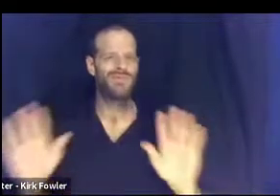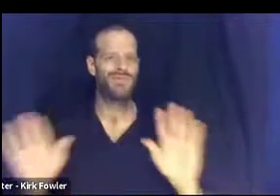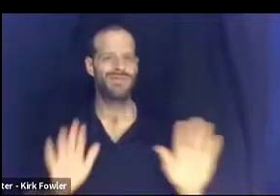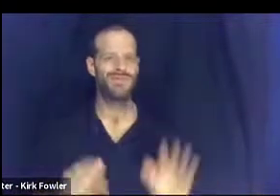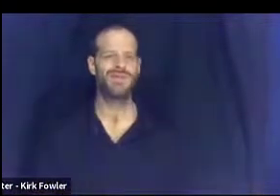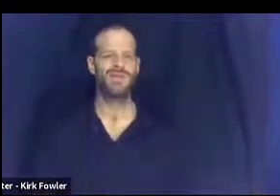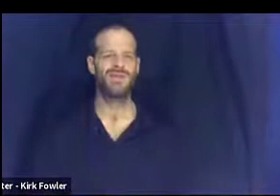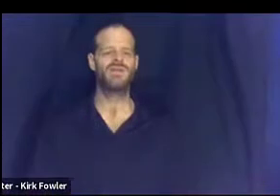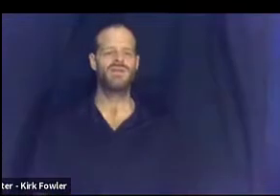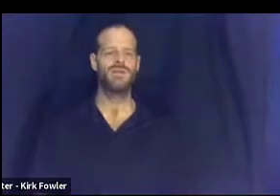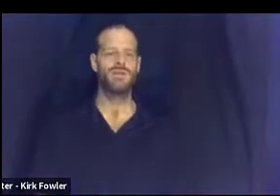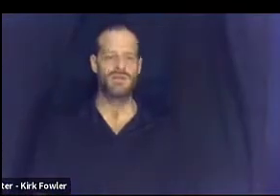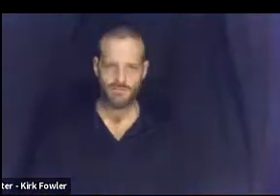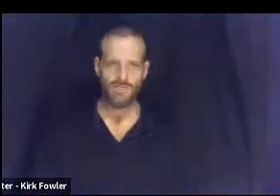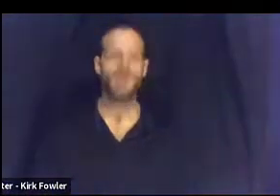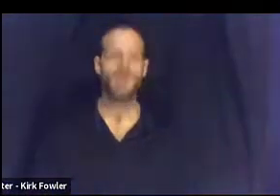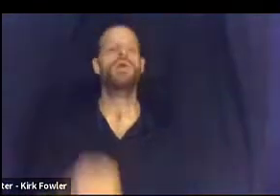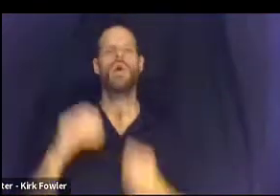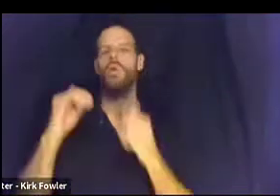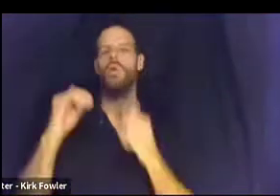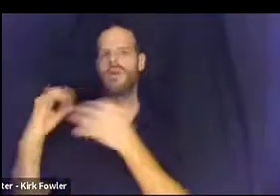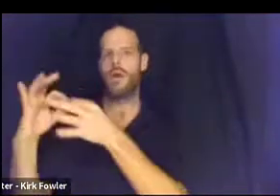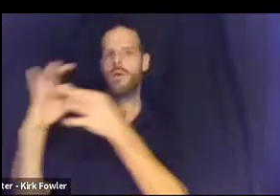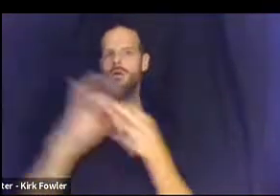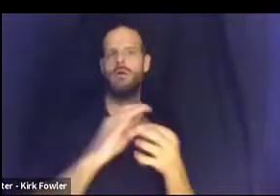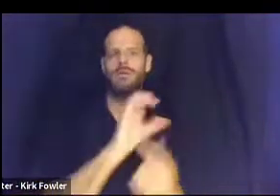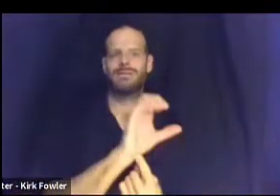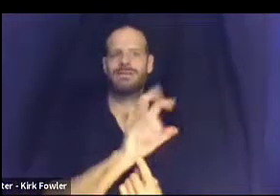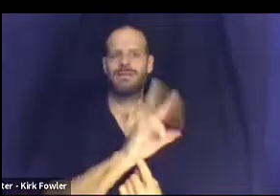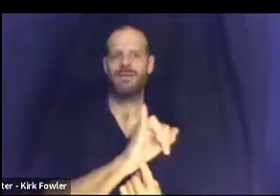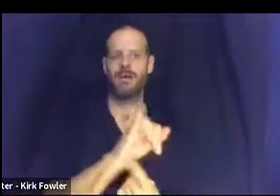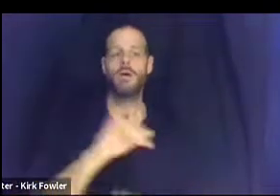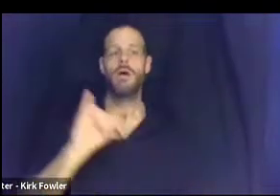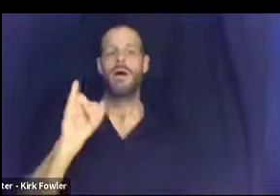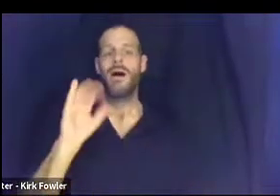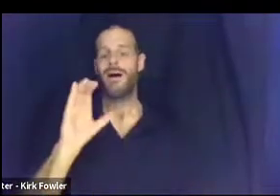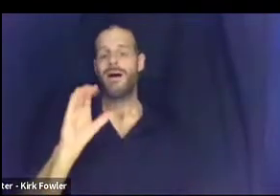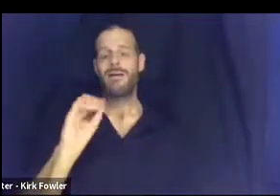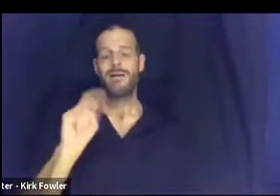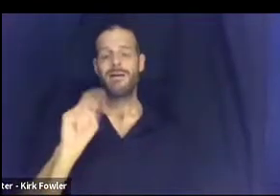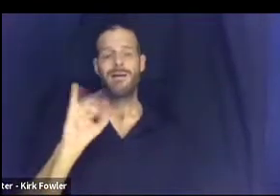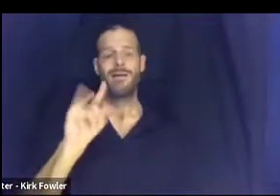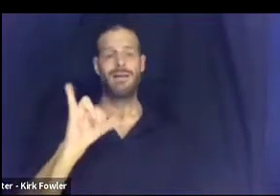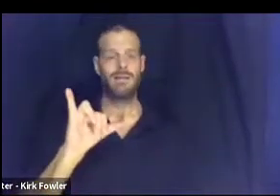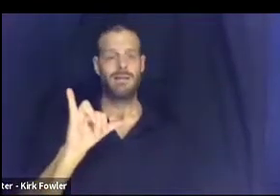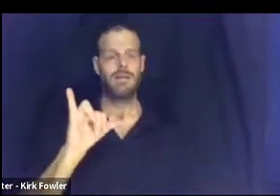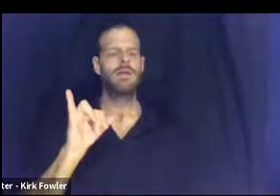and now let's connect it back to CVI. Iconicity is similar to novelty, to visual novelty